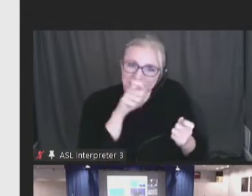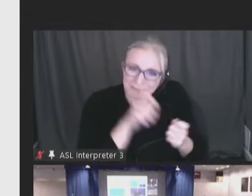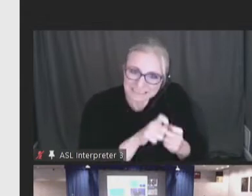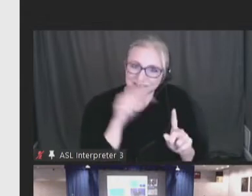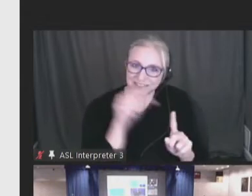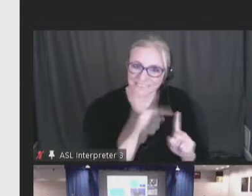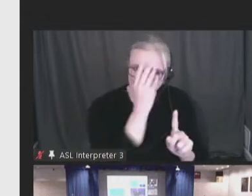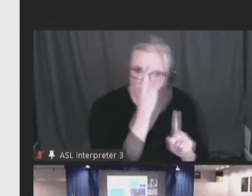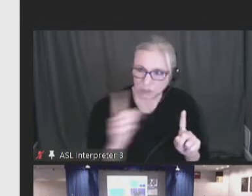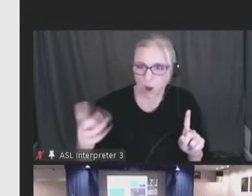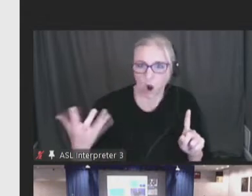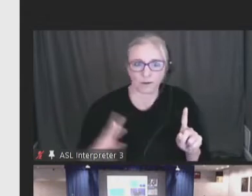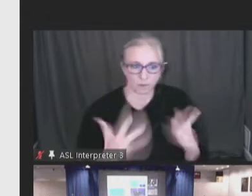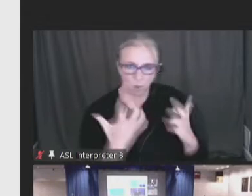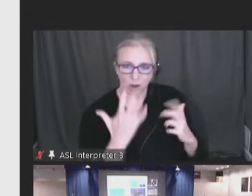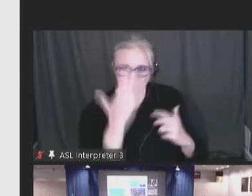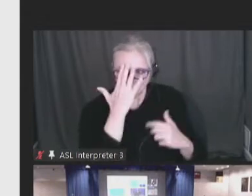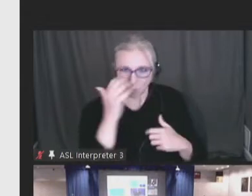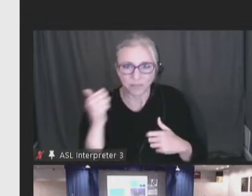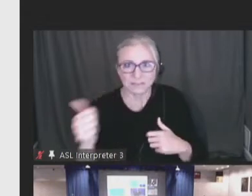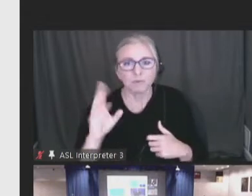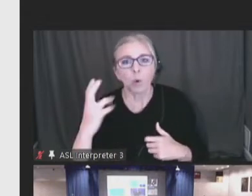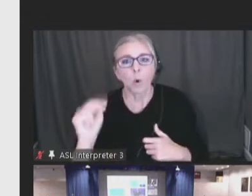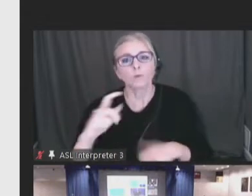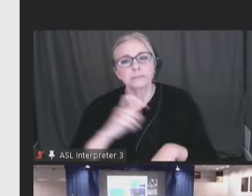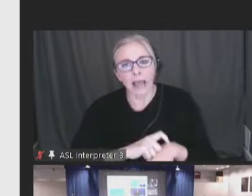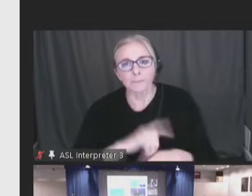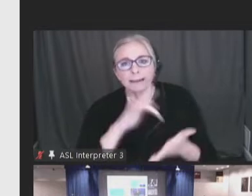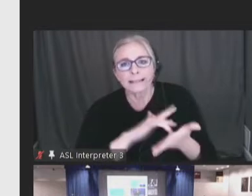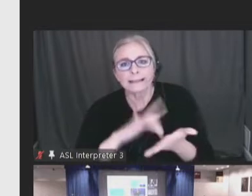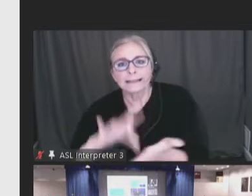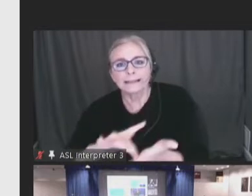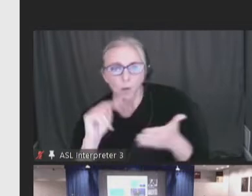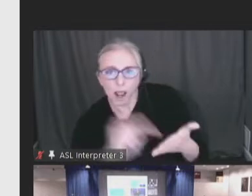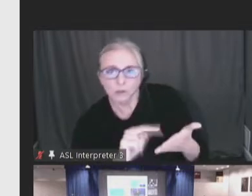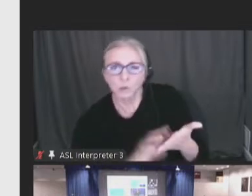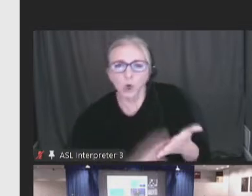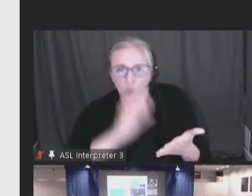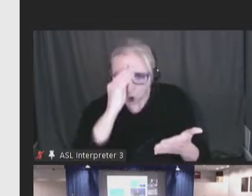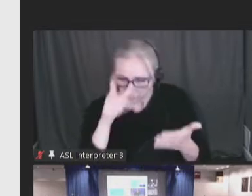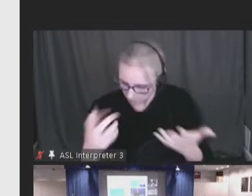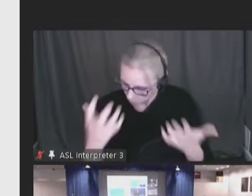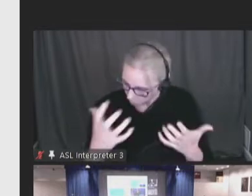this type of information in their own time. And so, they want to fully understand the message as